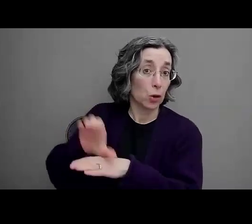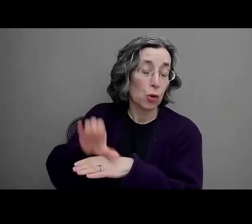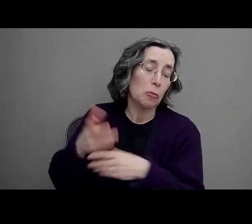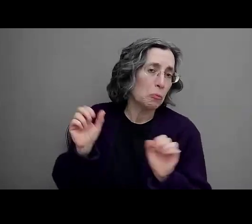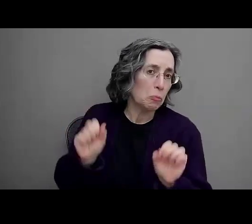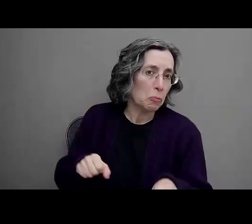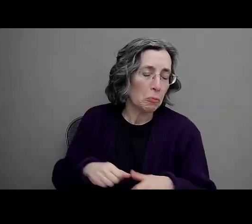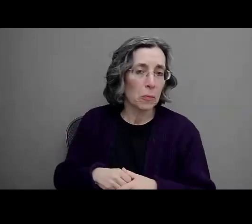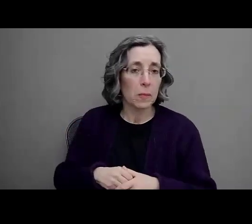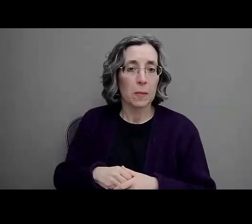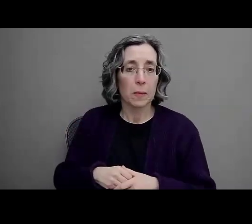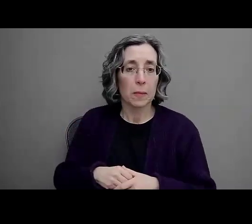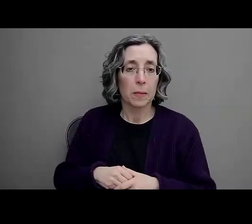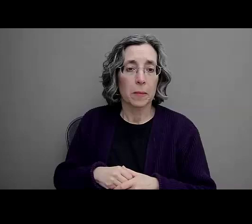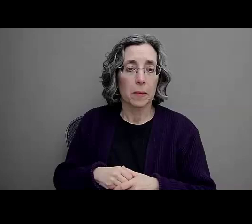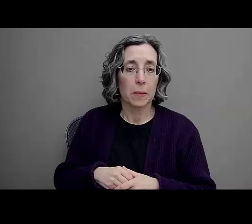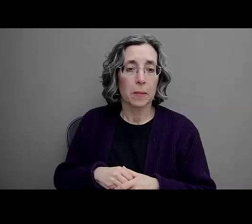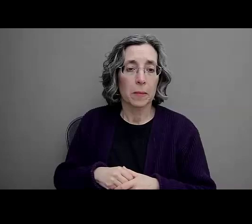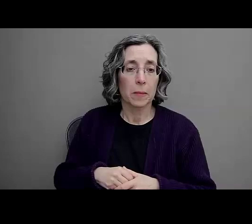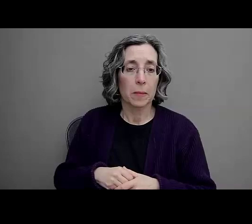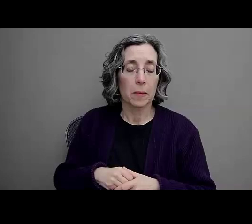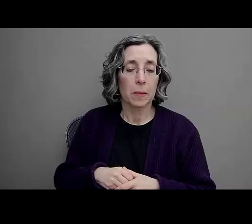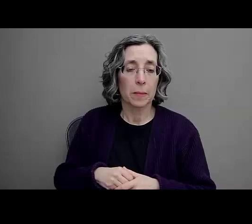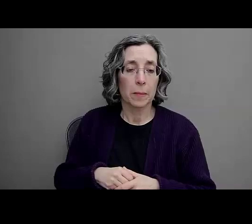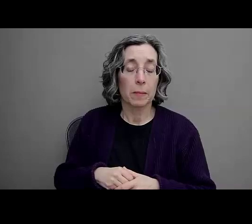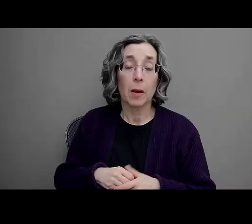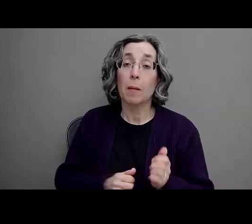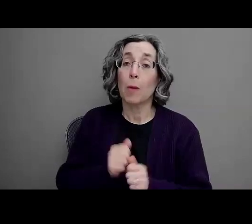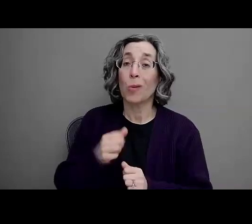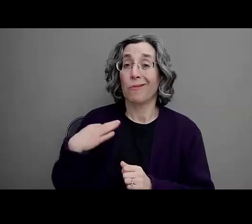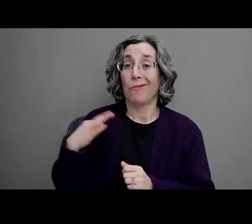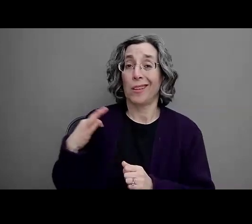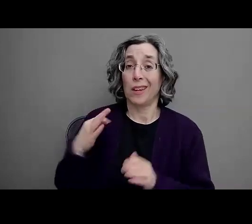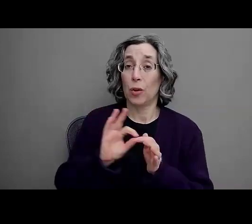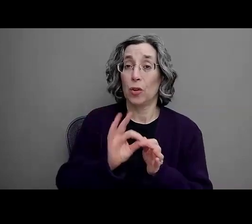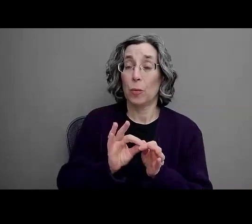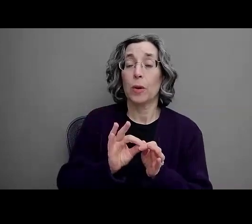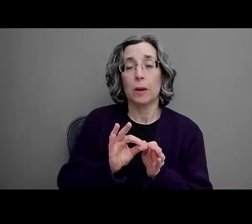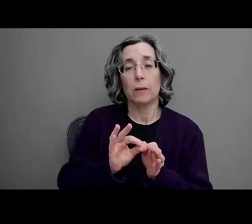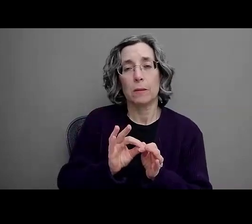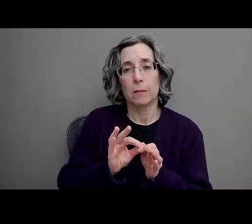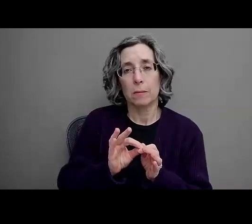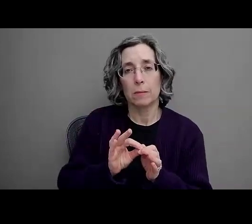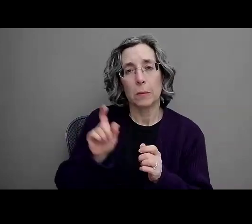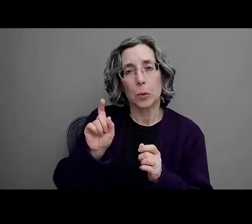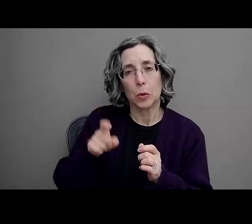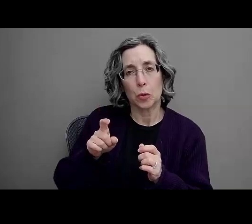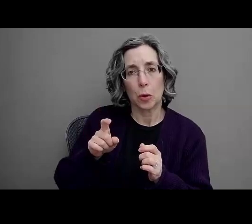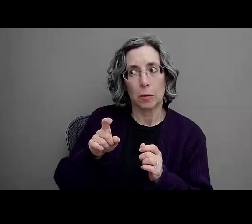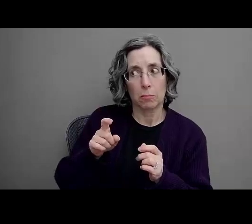as part of their service to that church, for example. But generally speaking, that type of volunteer or pro bono service